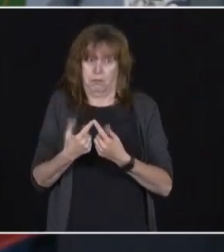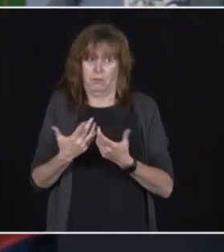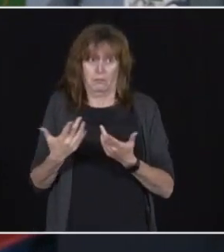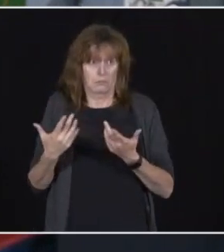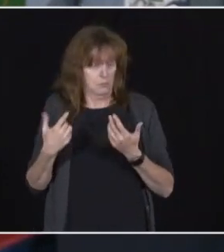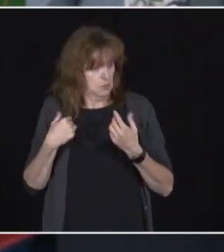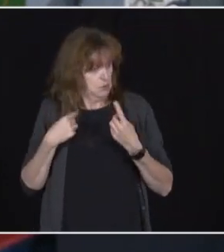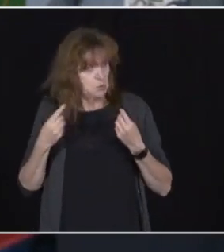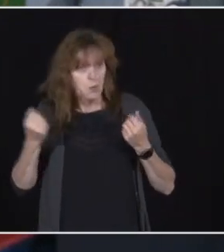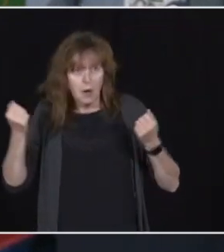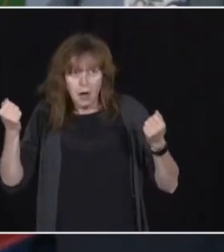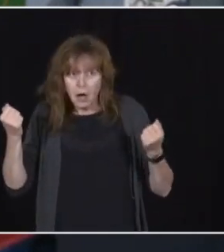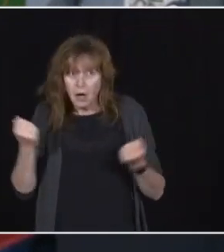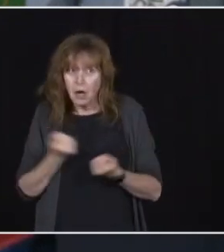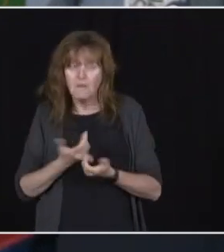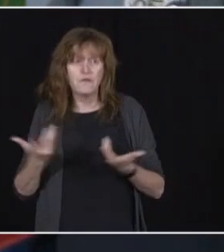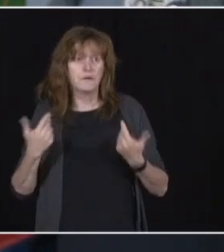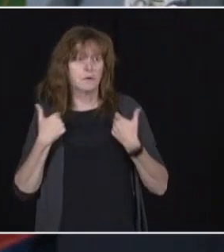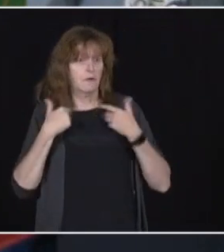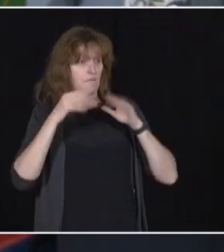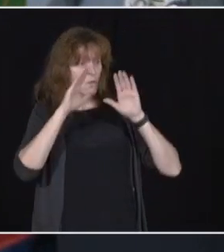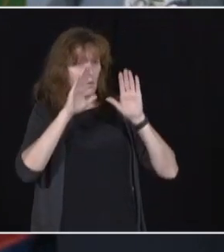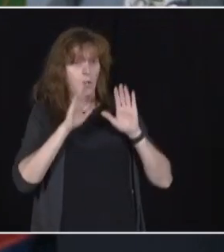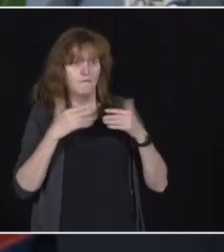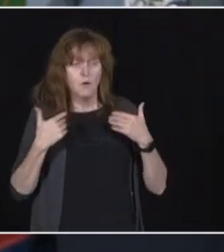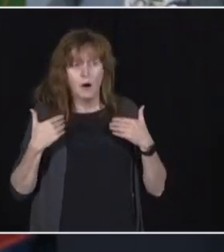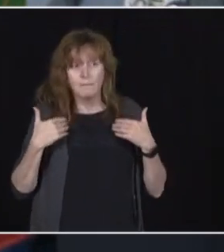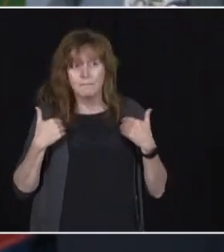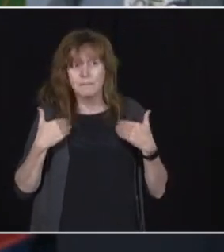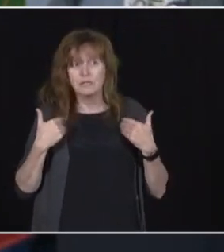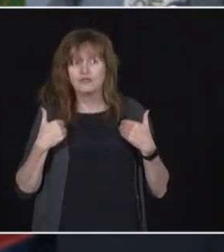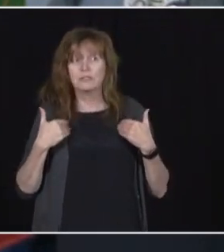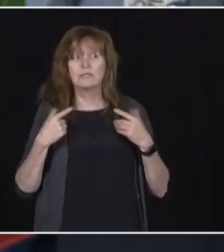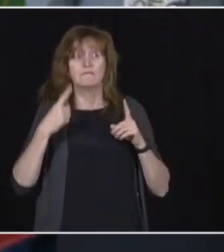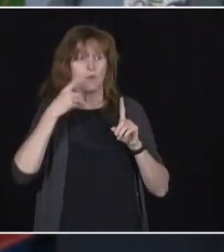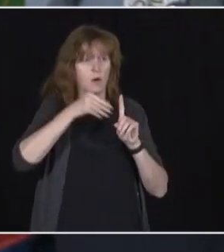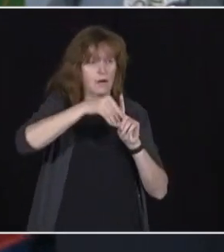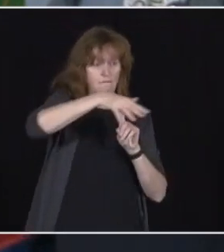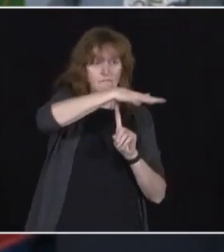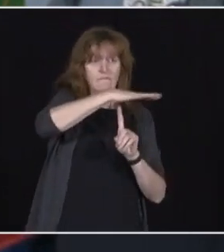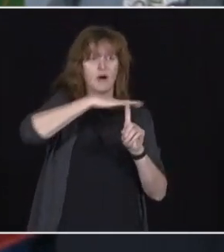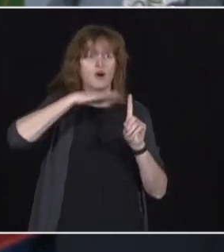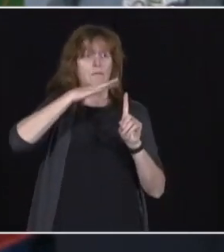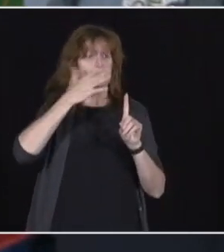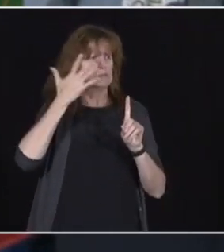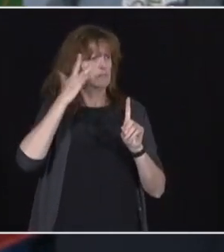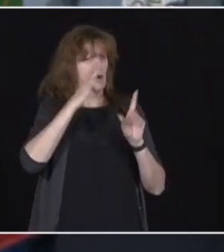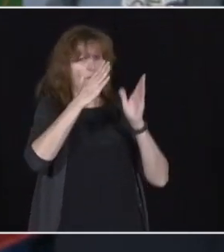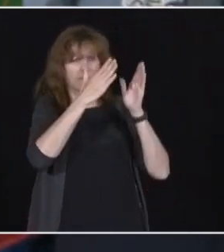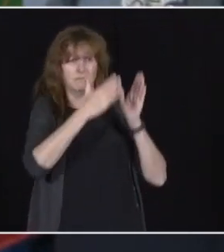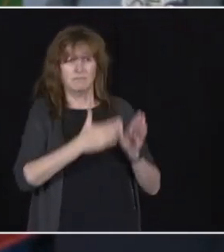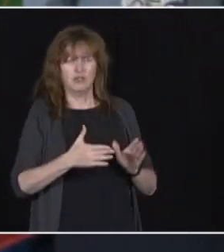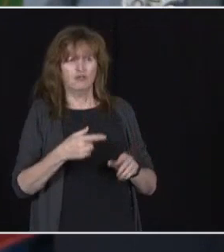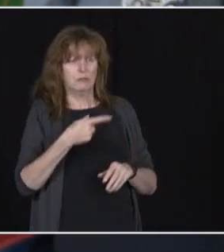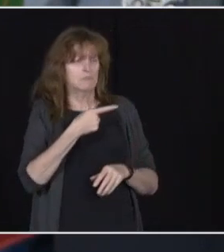We are going to continue doing that. That is going to be a high priority for this government and I think we have shown that since